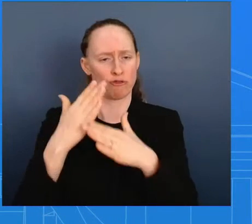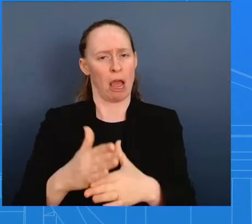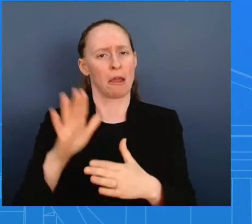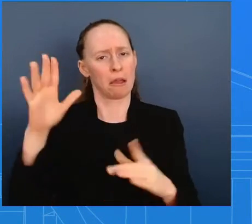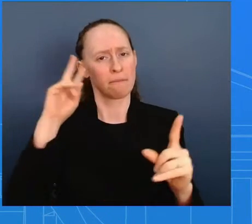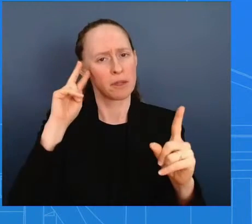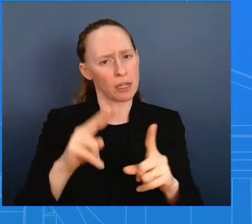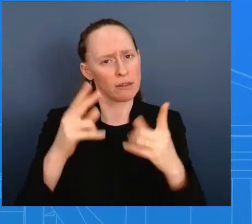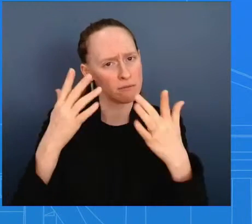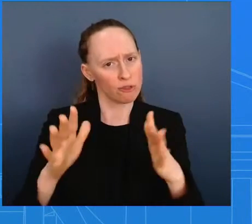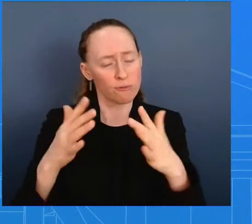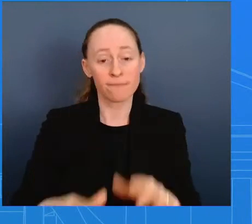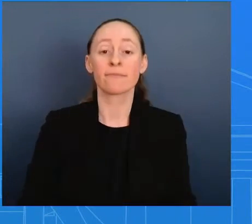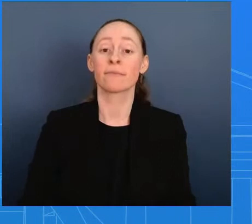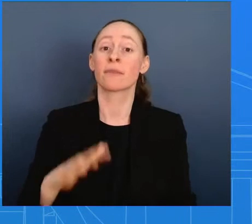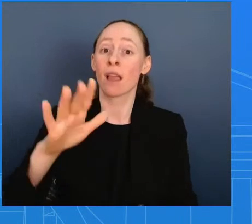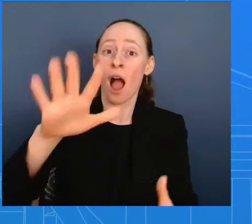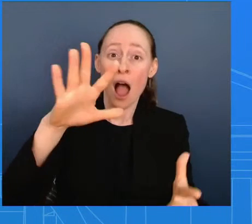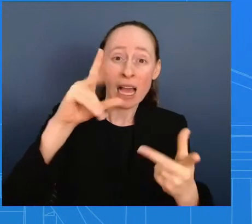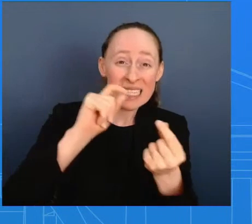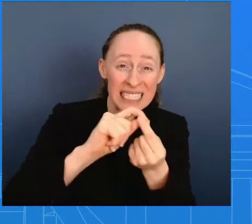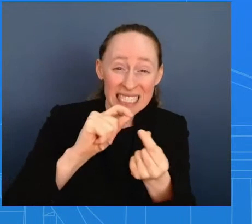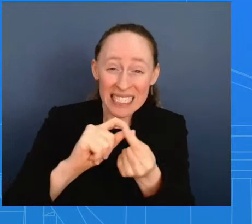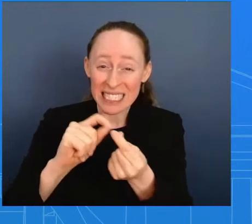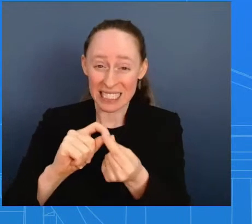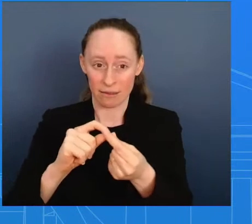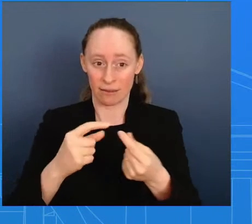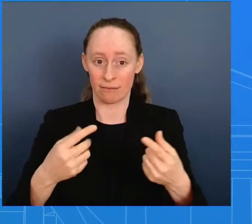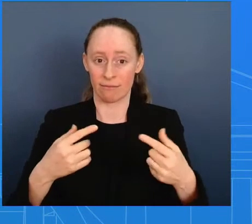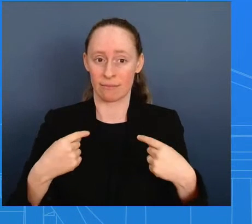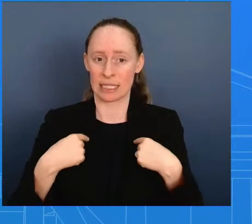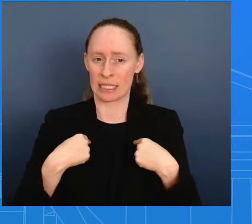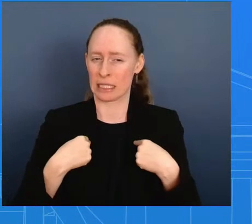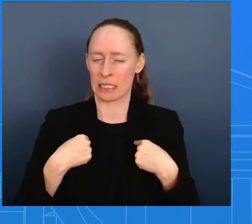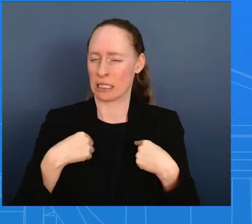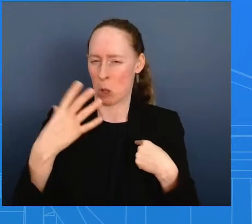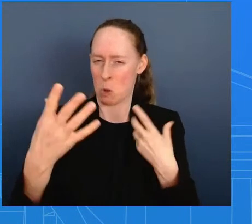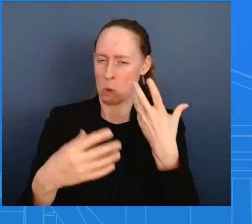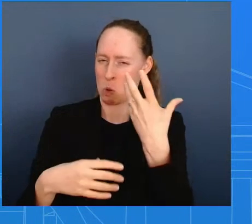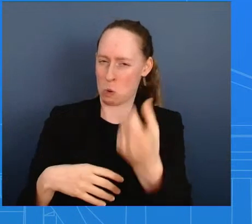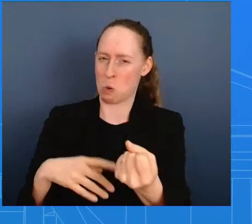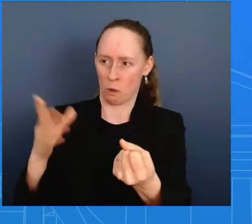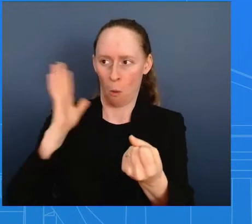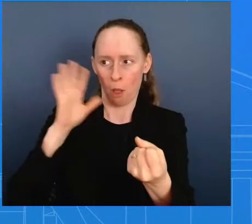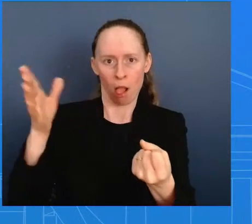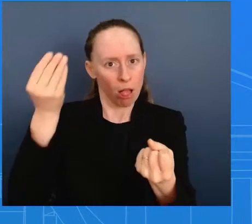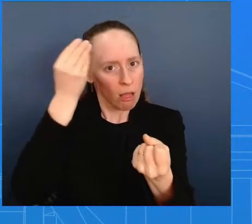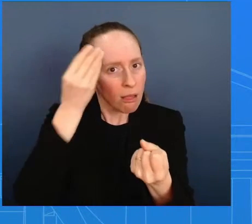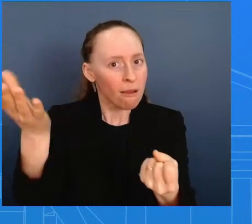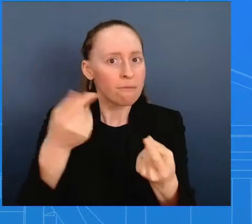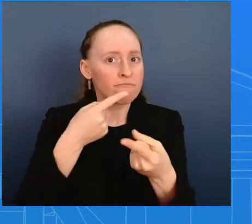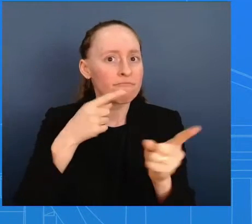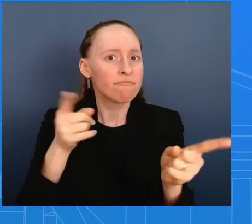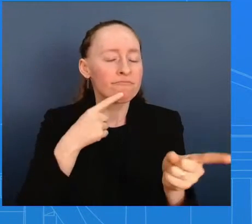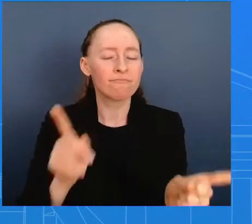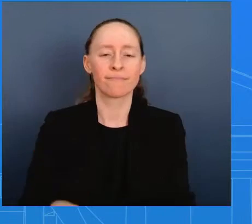to be announced in due course -- I would say in short order. Yeah. The Press: Jake, you cited the humanitarian aid